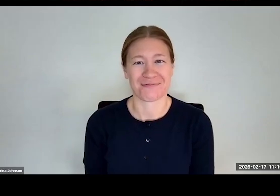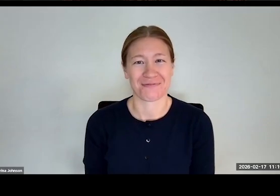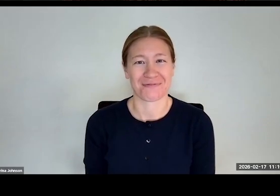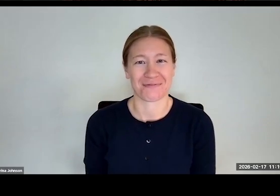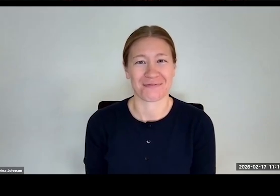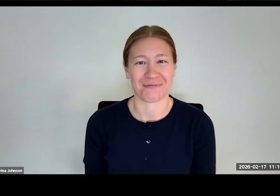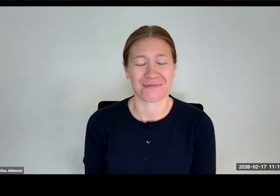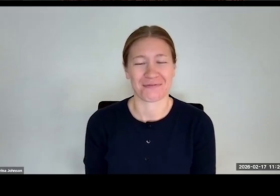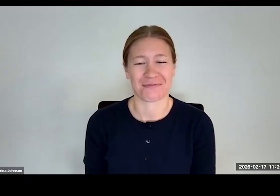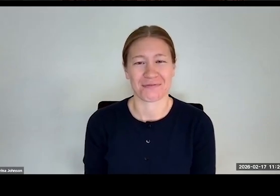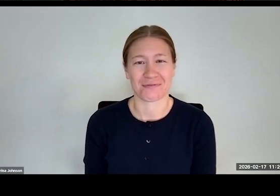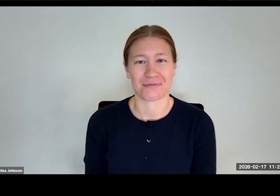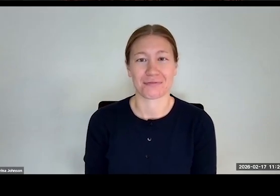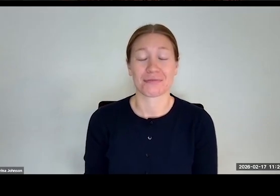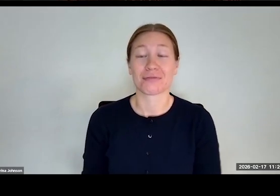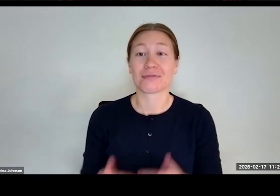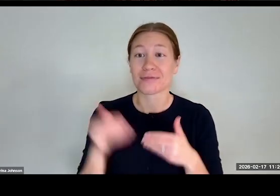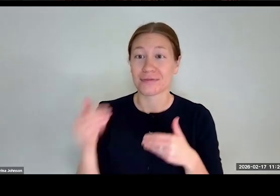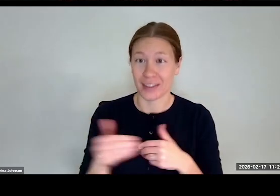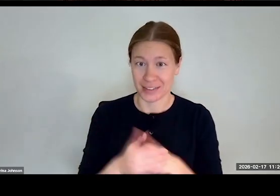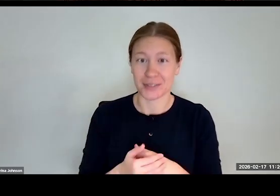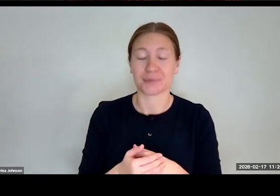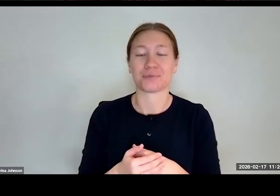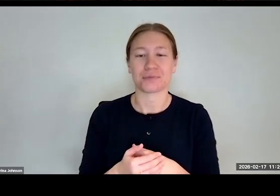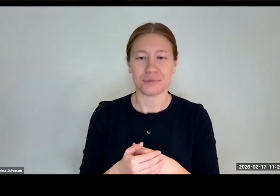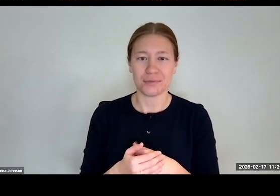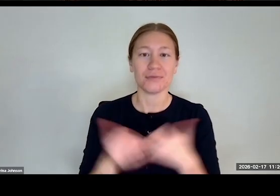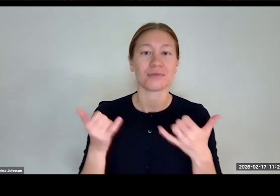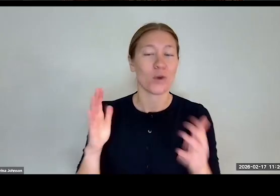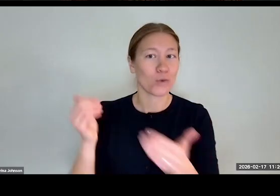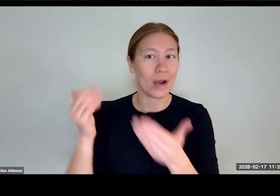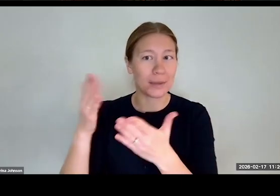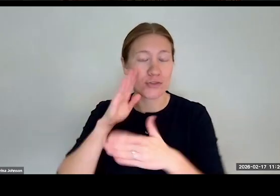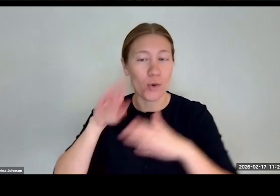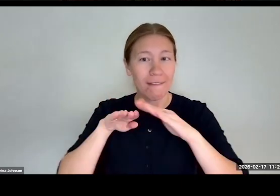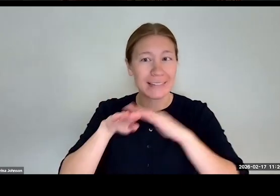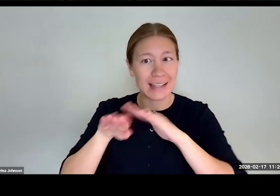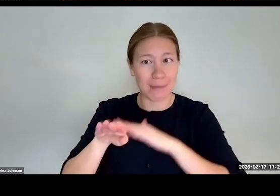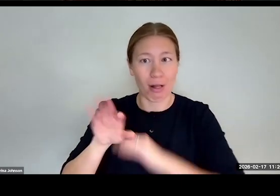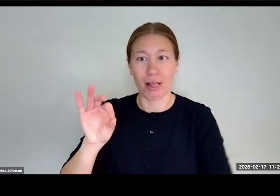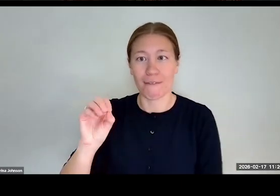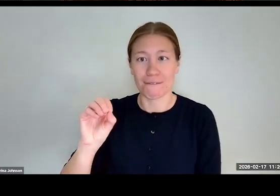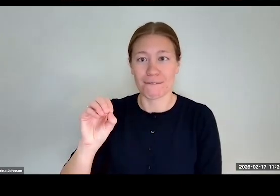Okay, next, here are some recommendations for accessible fonts when you're choosing your font.